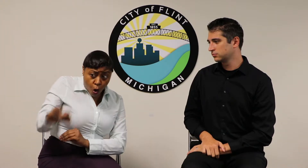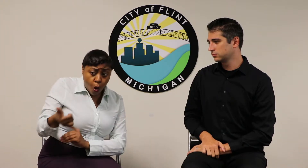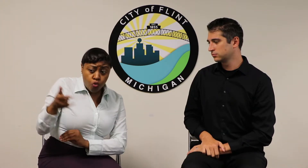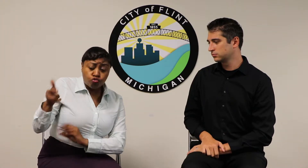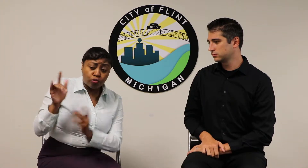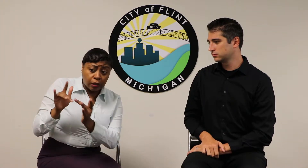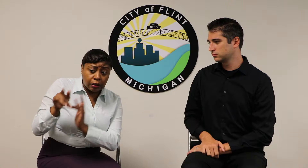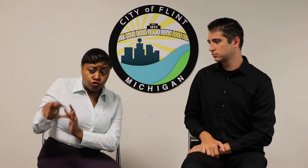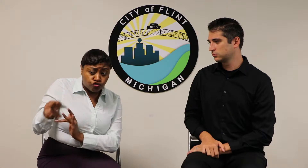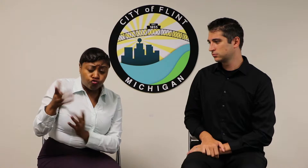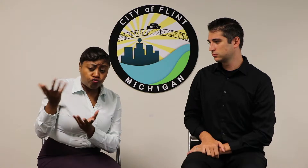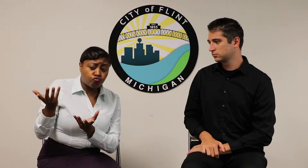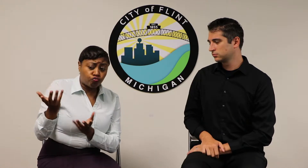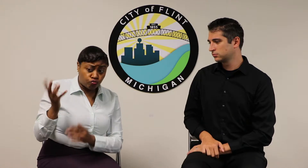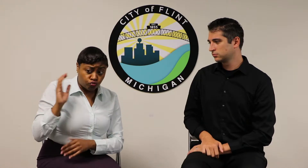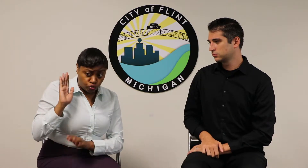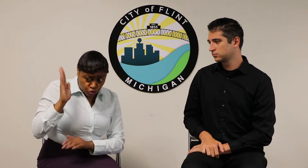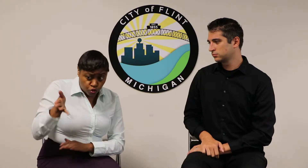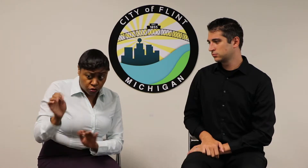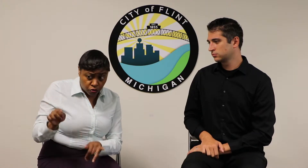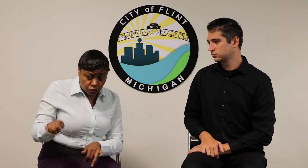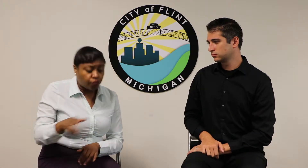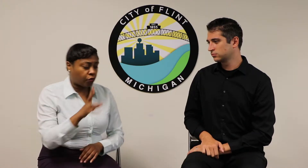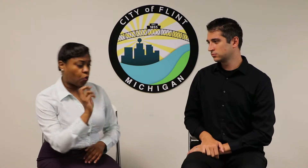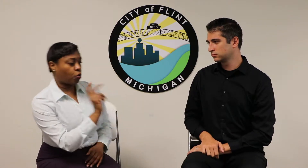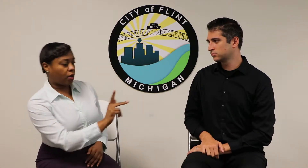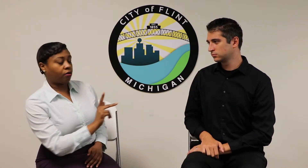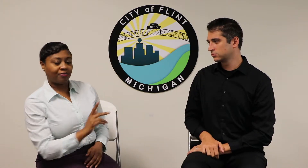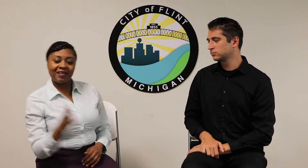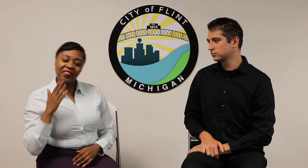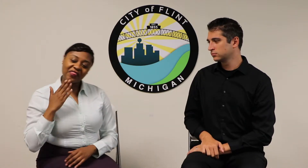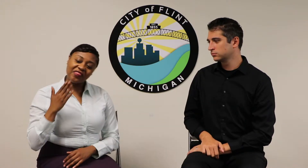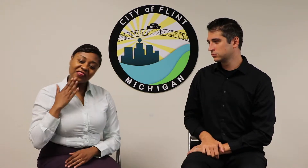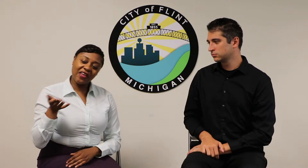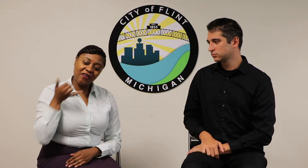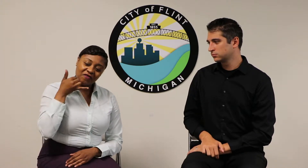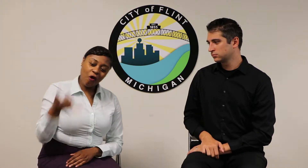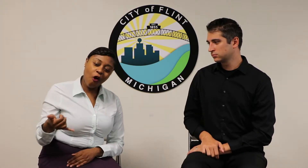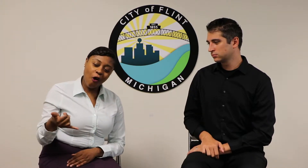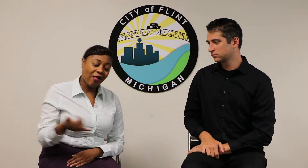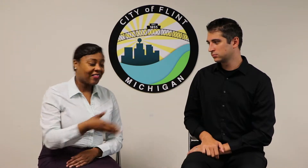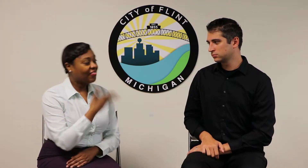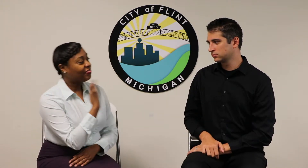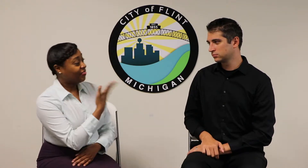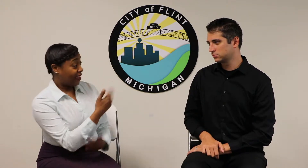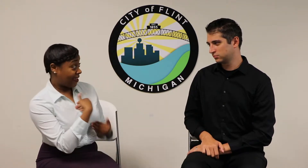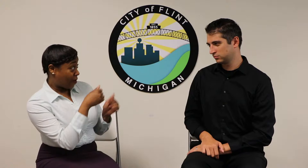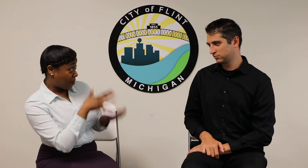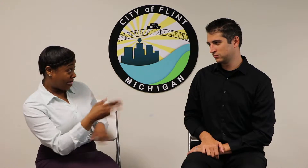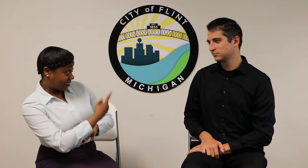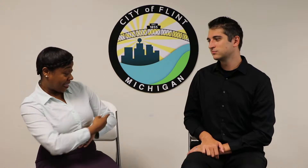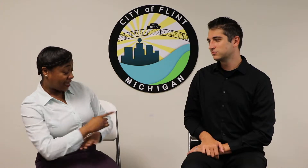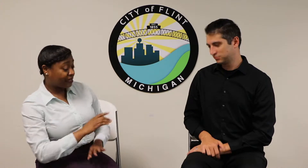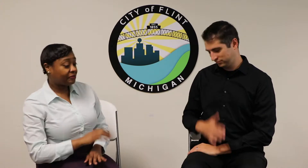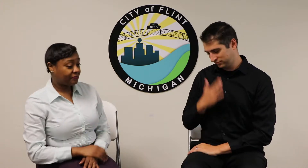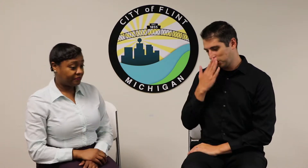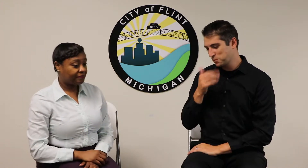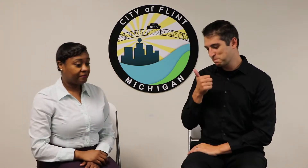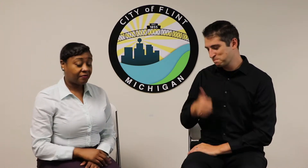on specific individual questions. Ok. Thank you for calling. Thank you and have a blessed day. Thank you